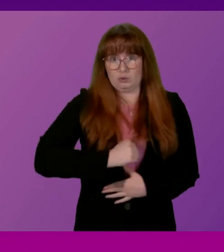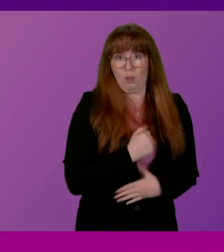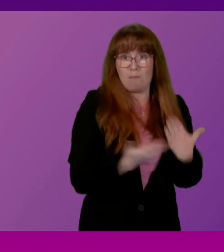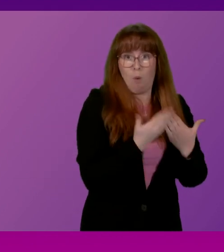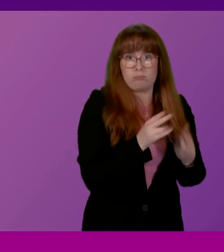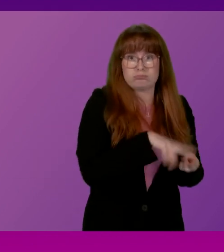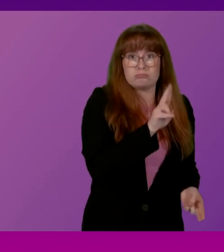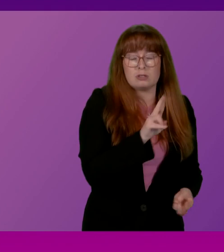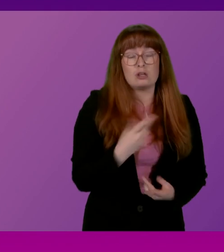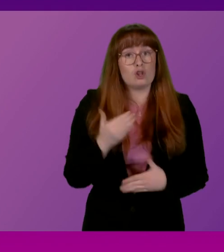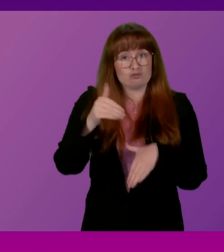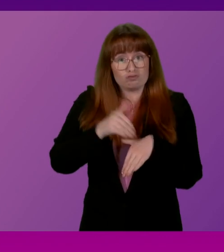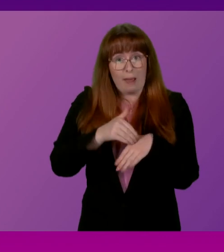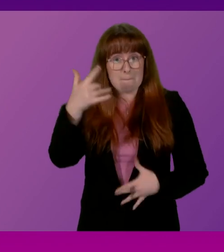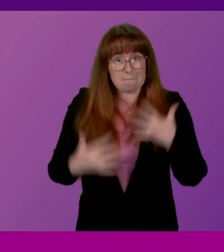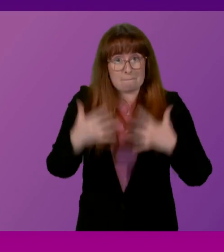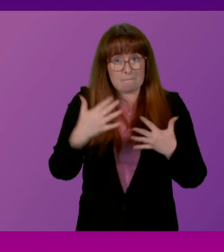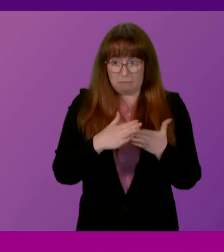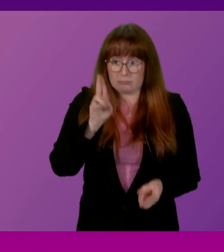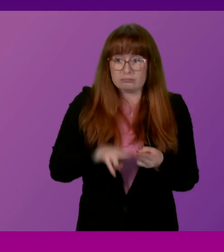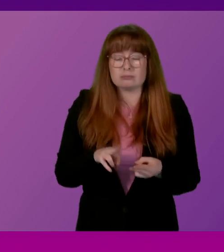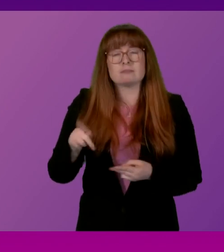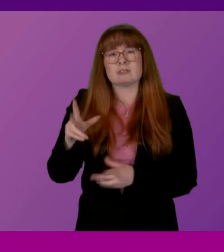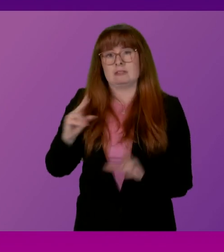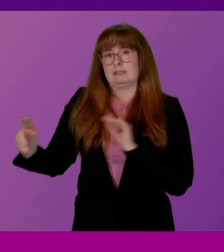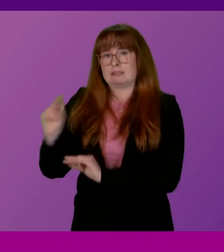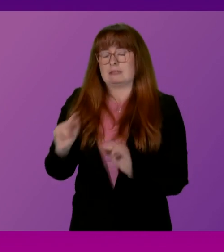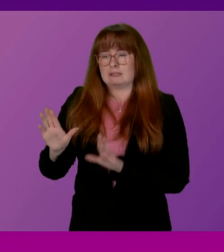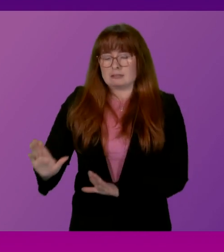Crime is down under this Government. Let us hear the First Minister.